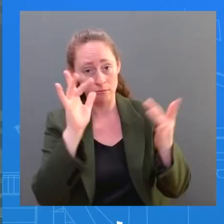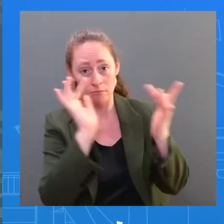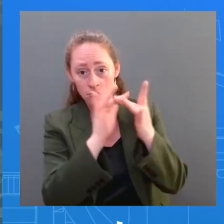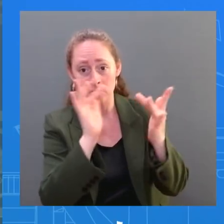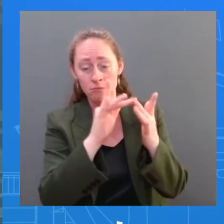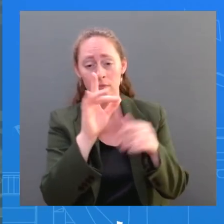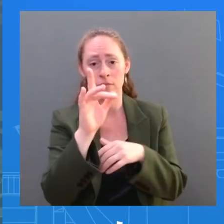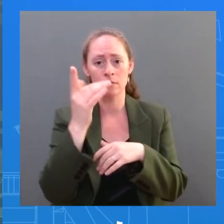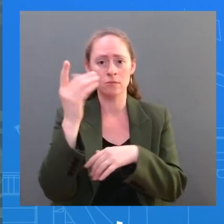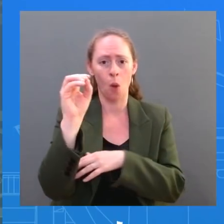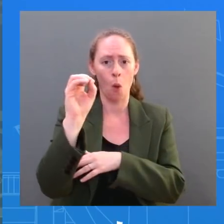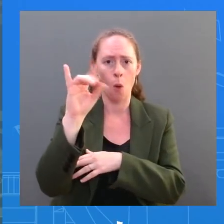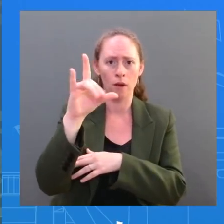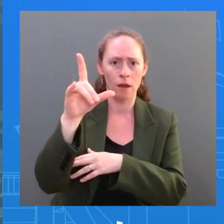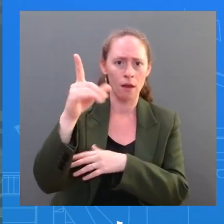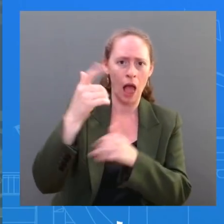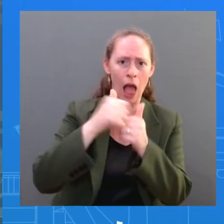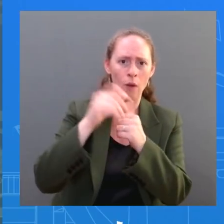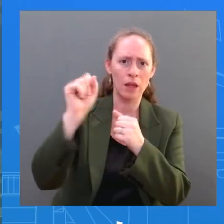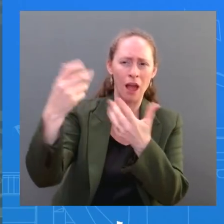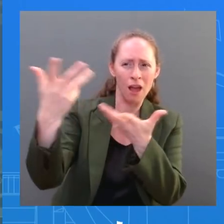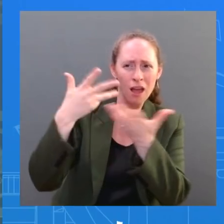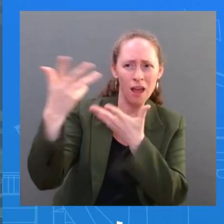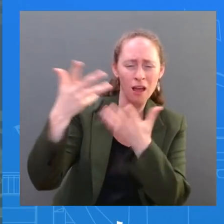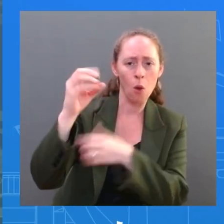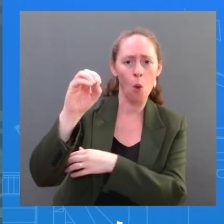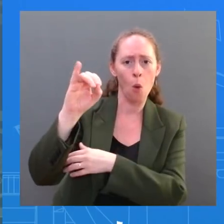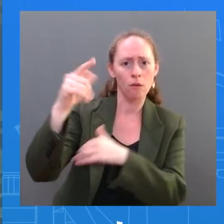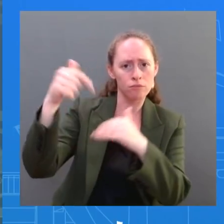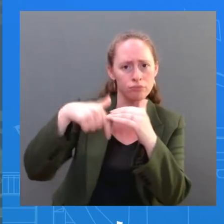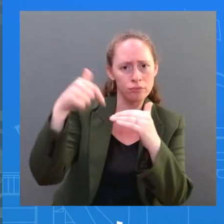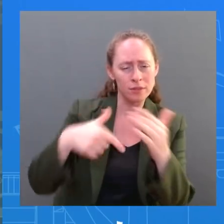Ms. Jean-Pierre: So when it comes to the oil,